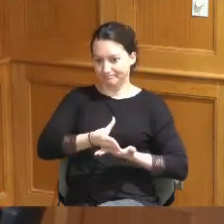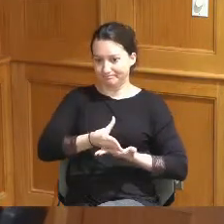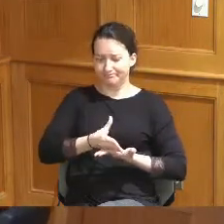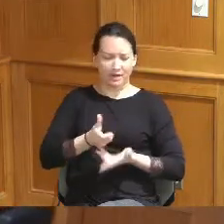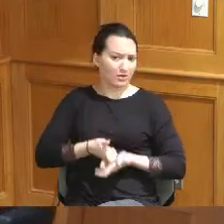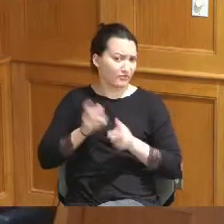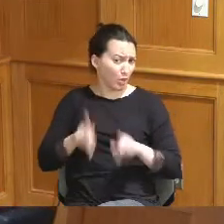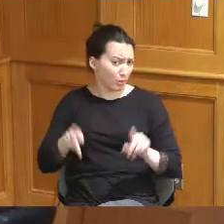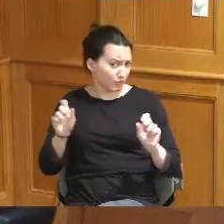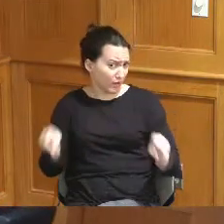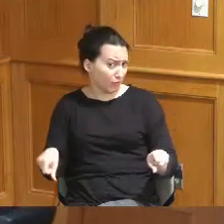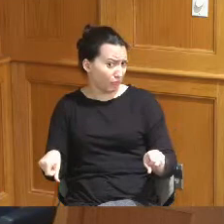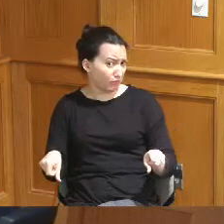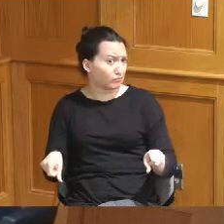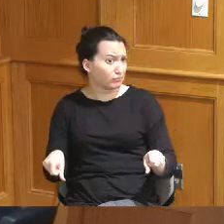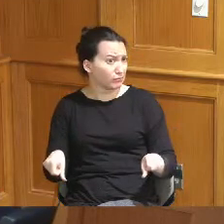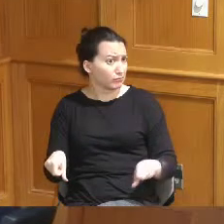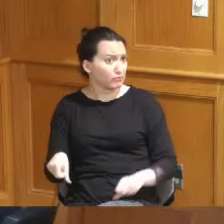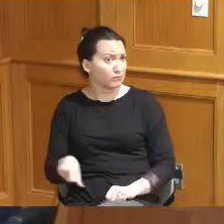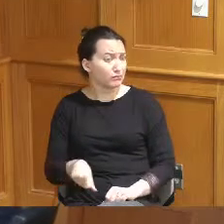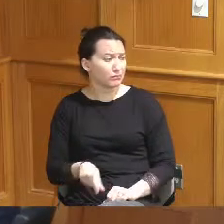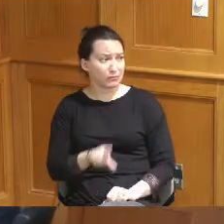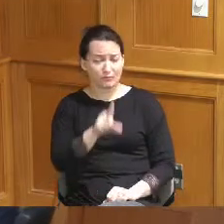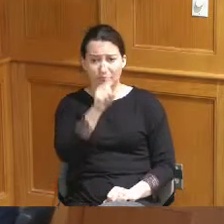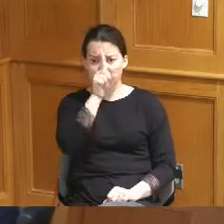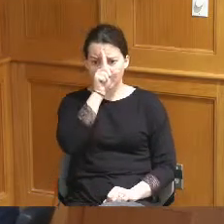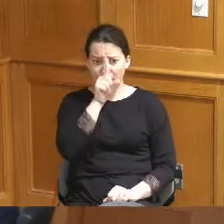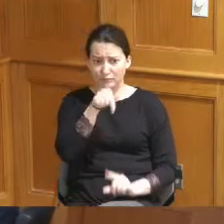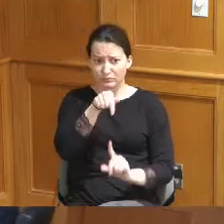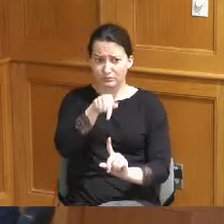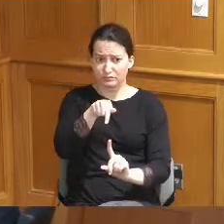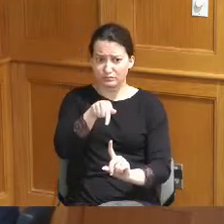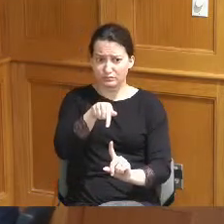up on that to be to be certain but I think that would be where under Stadium parking that would